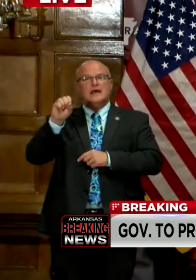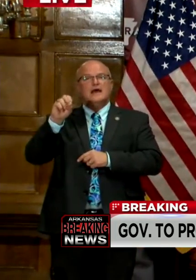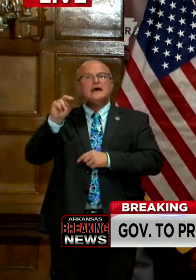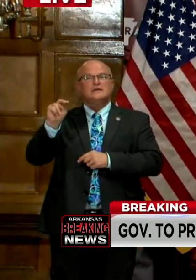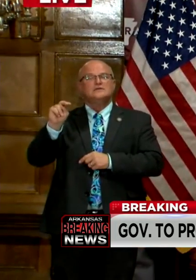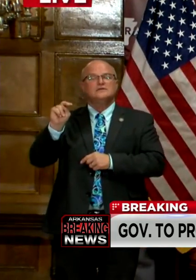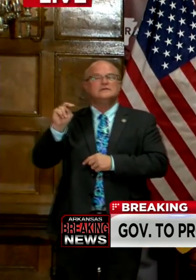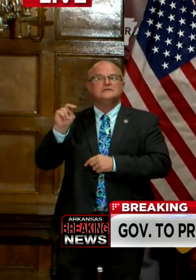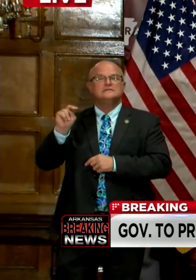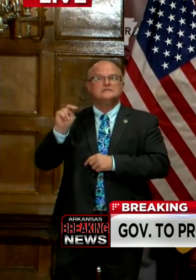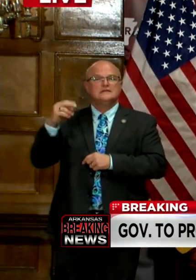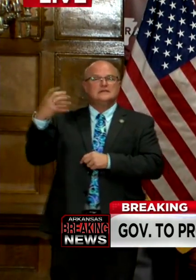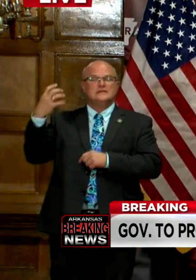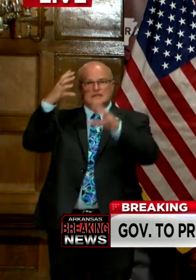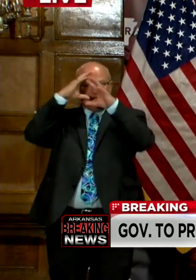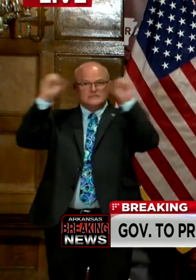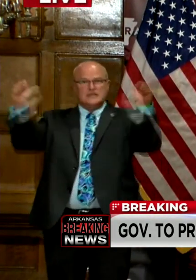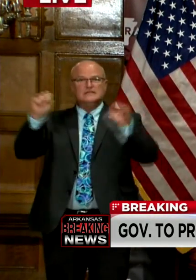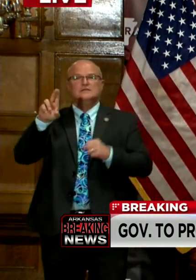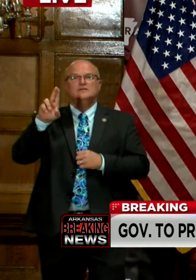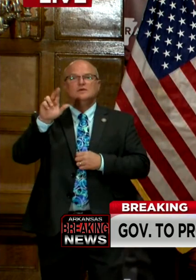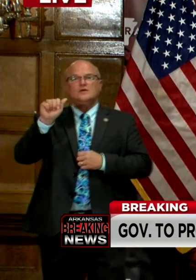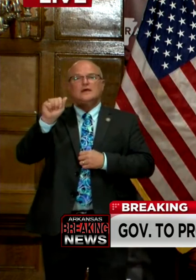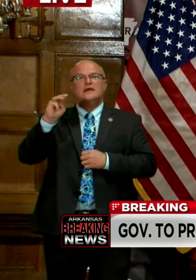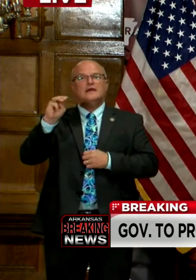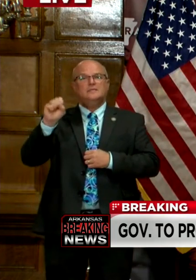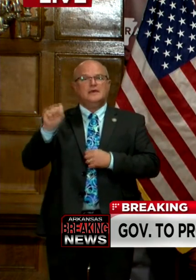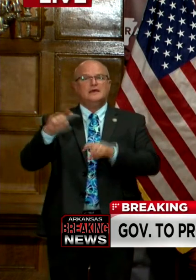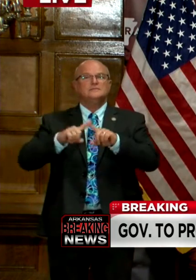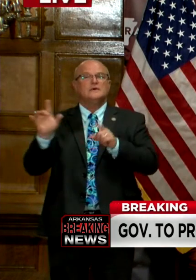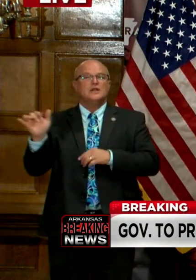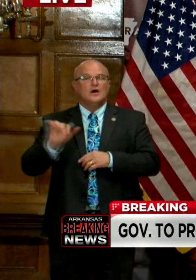DR. ROMERO AT THE DEPARTMENT OF